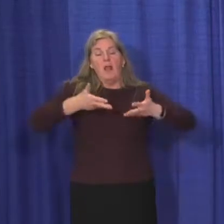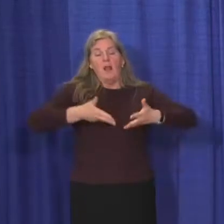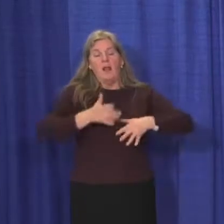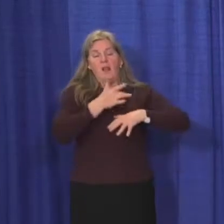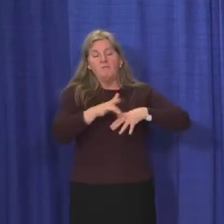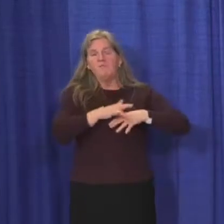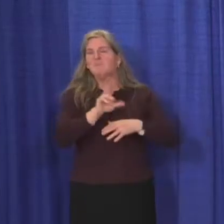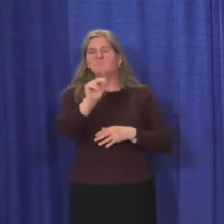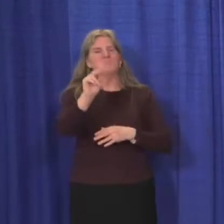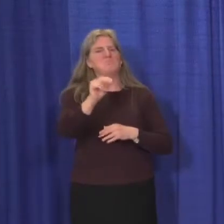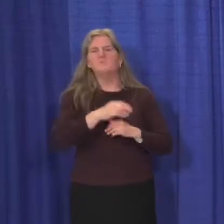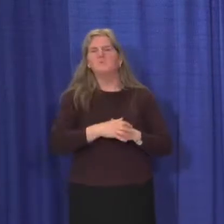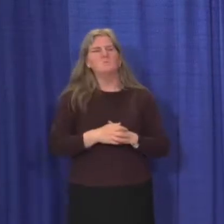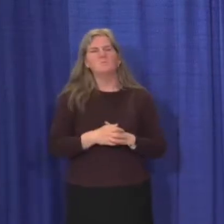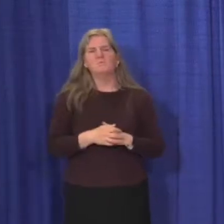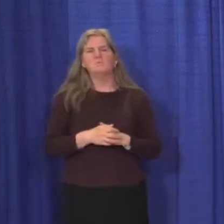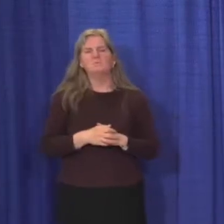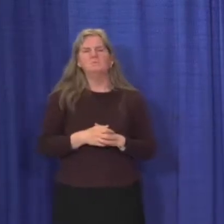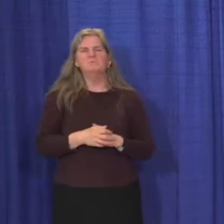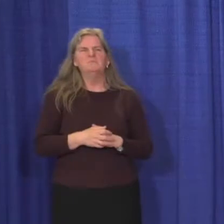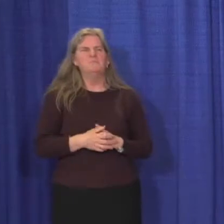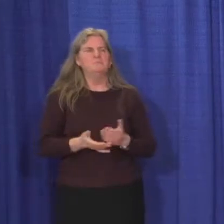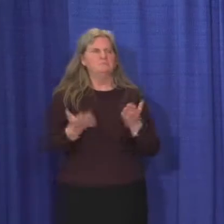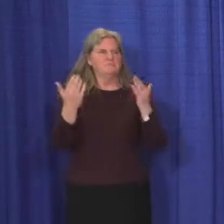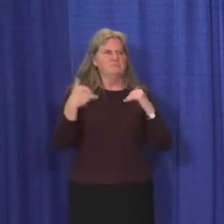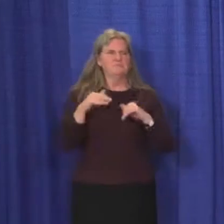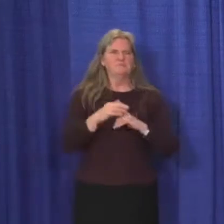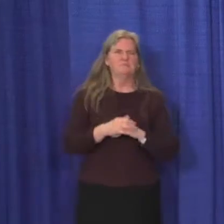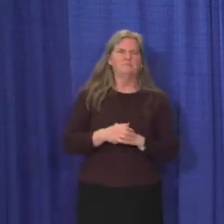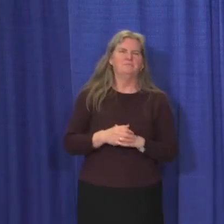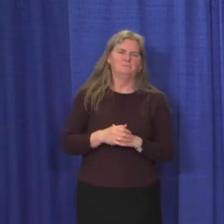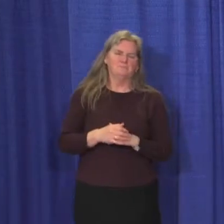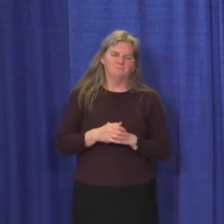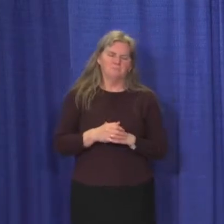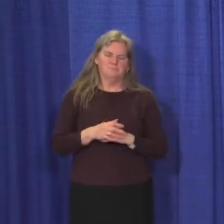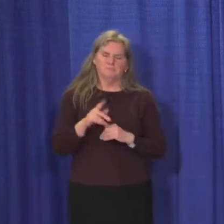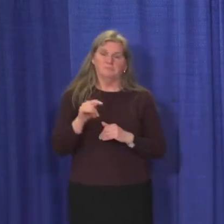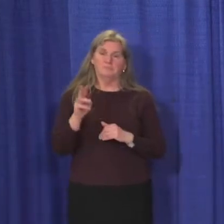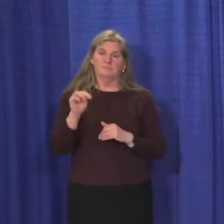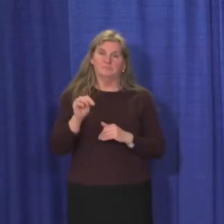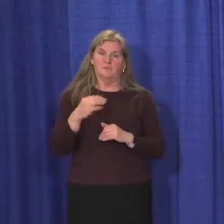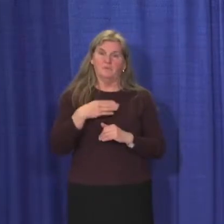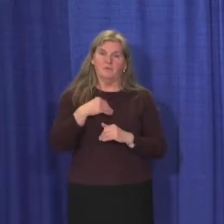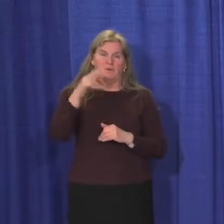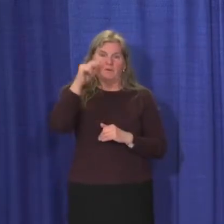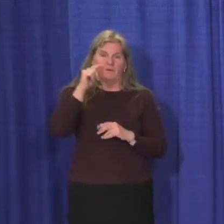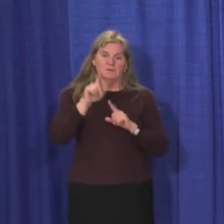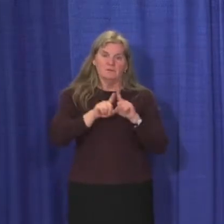unused doses.